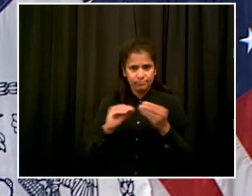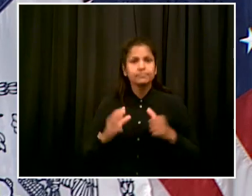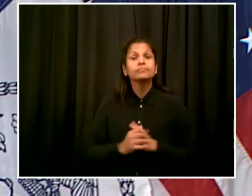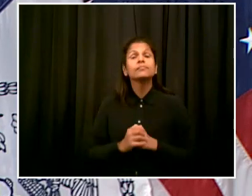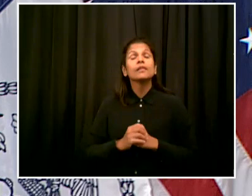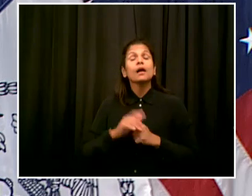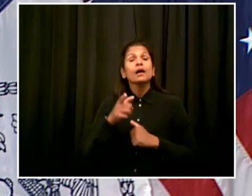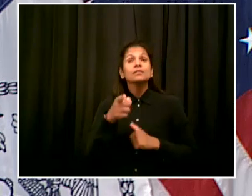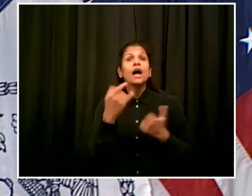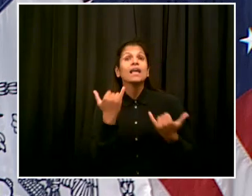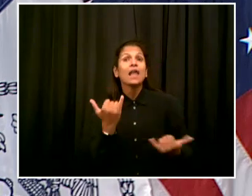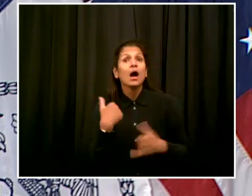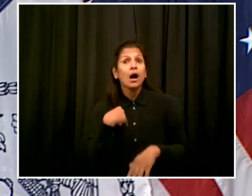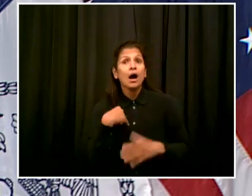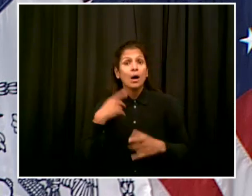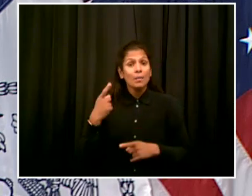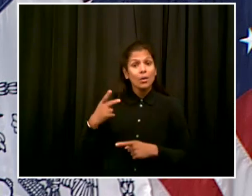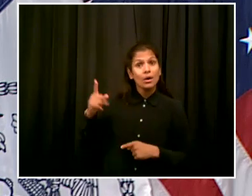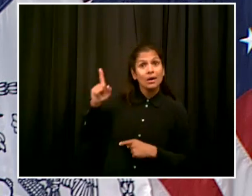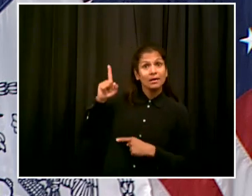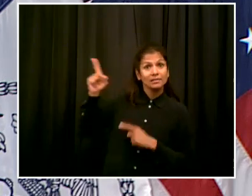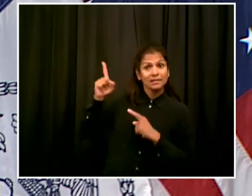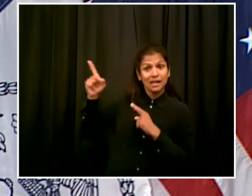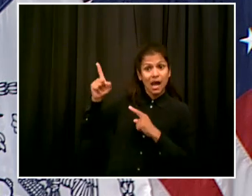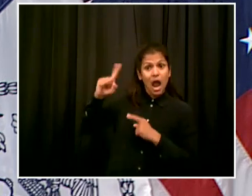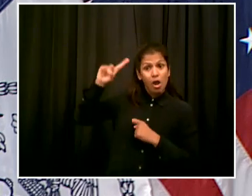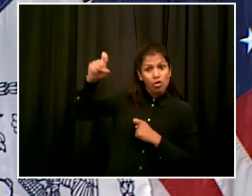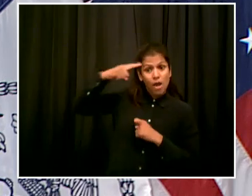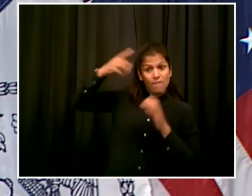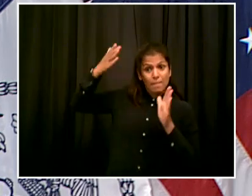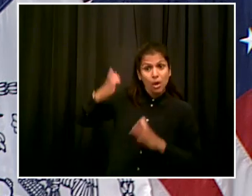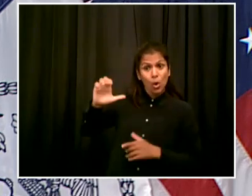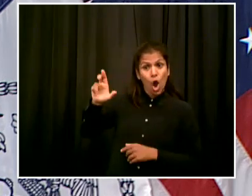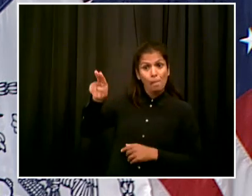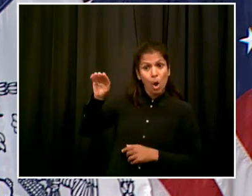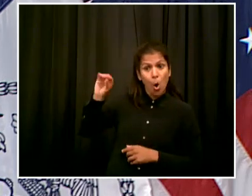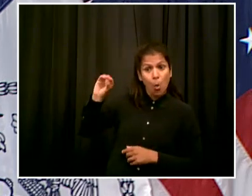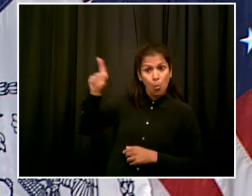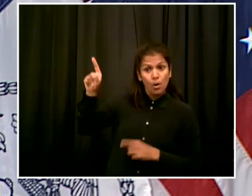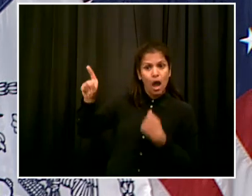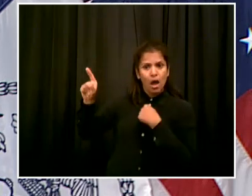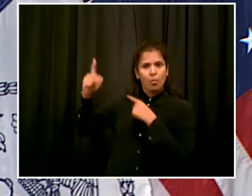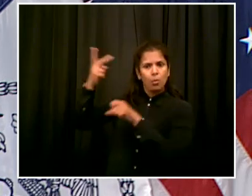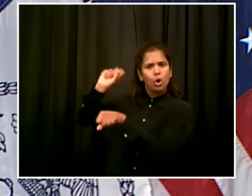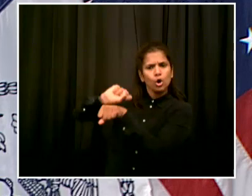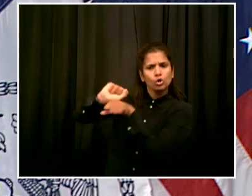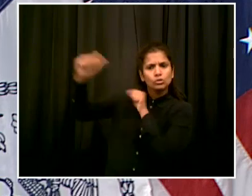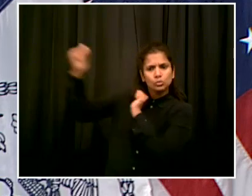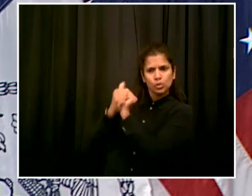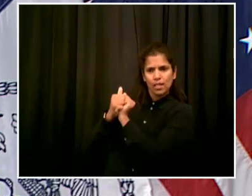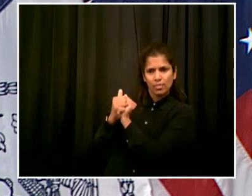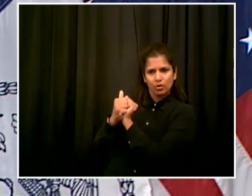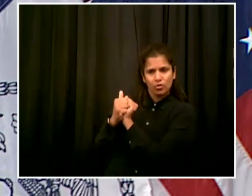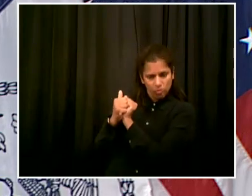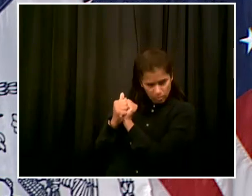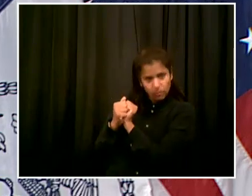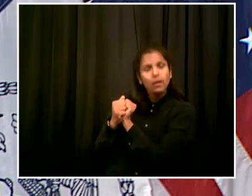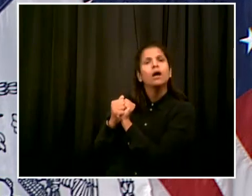IN GENERAL DIURNG THE CORONAVIRUS